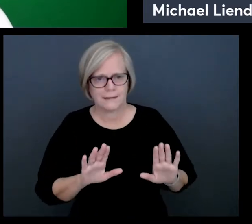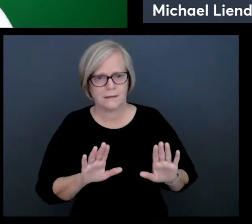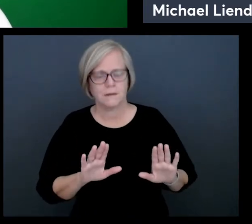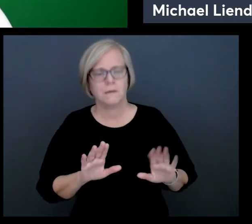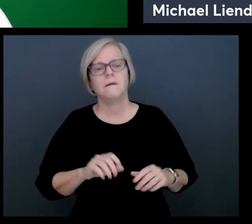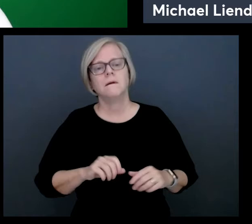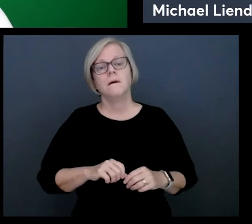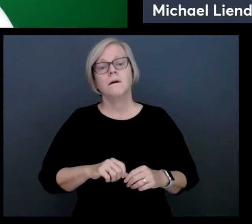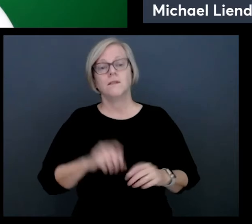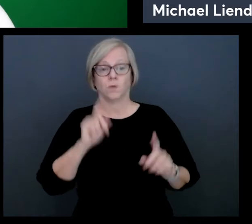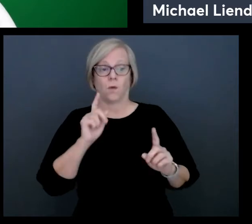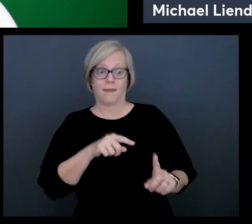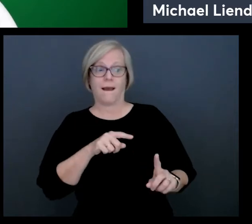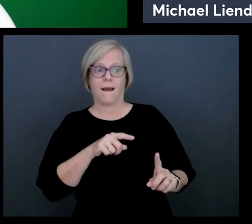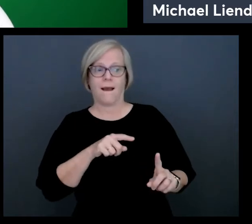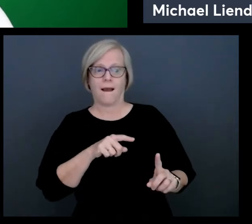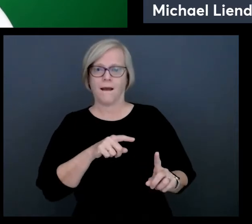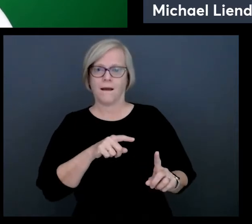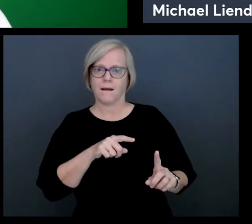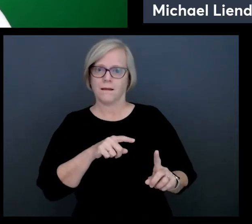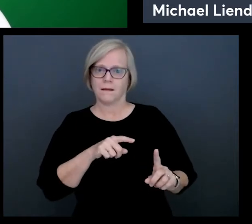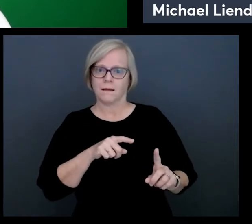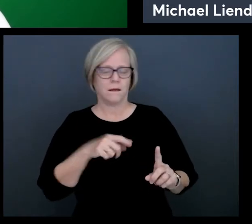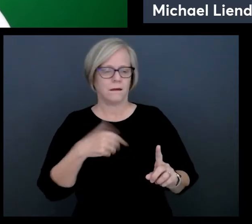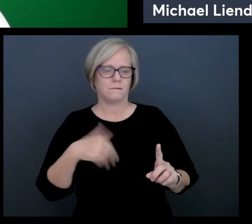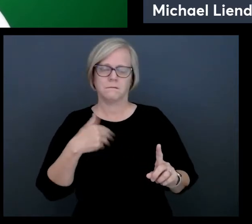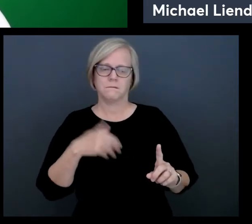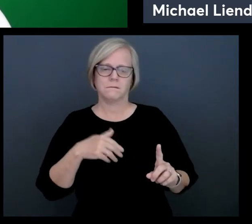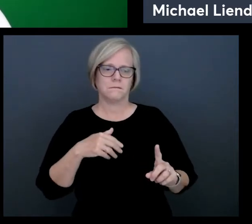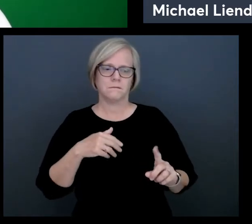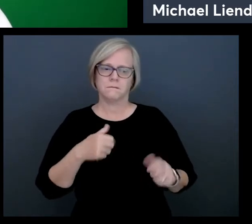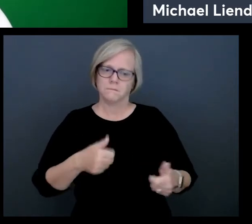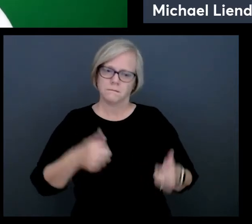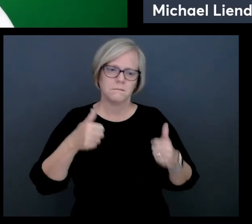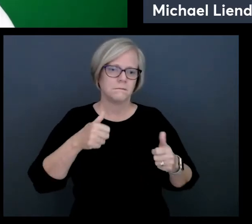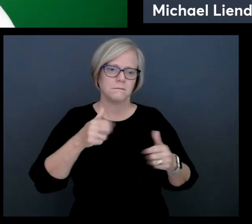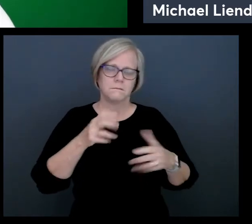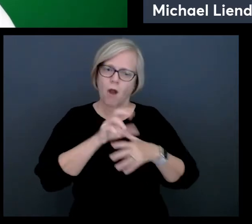and that by itself is its own amazing package deal.